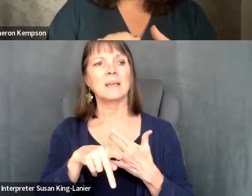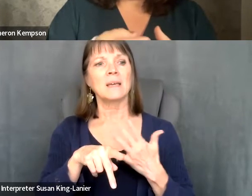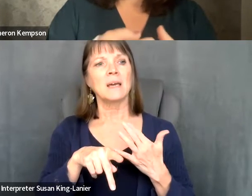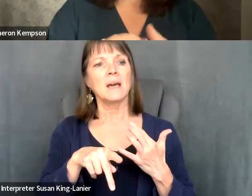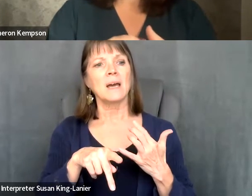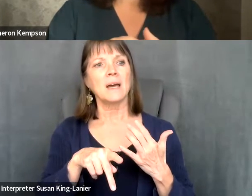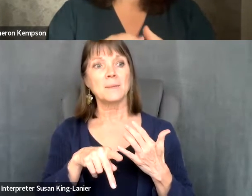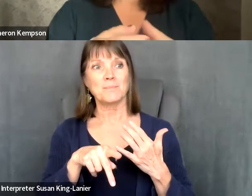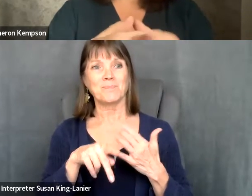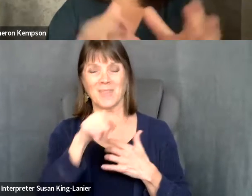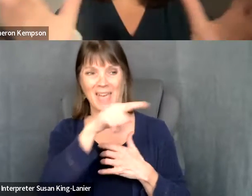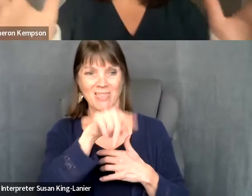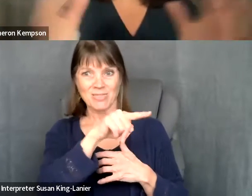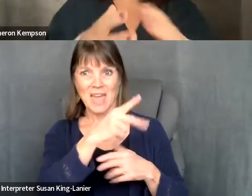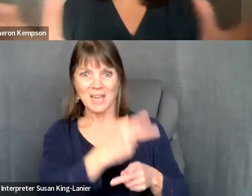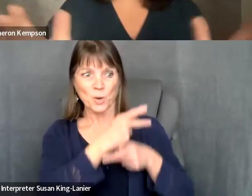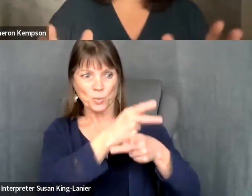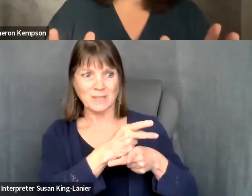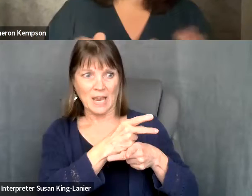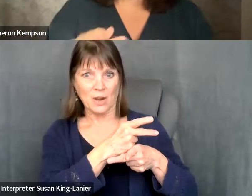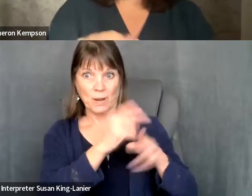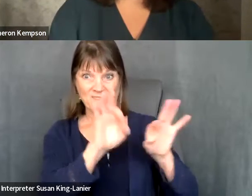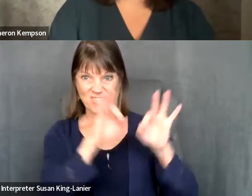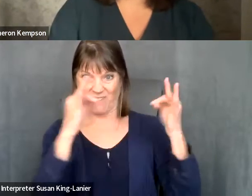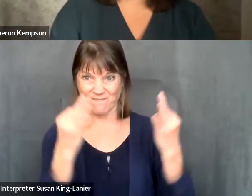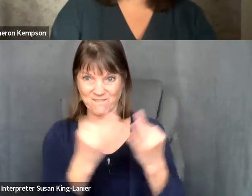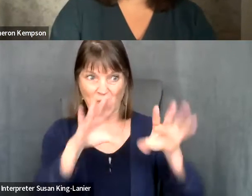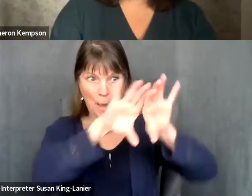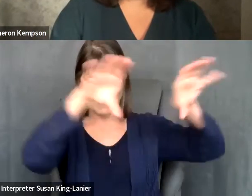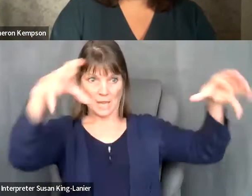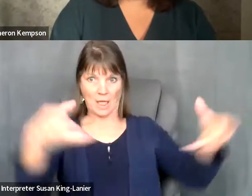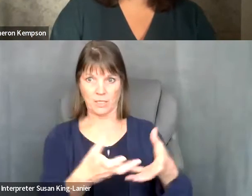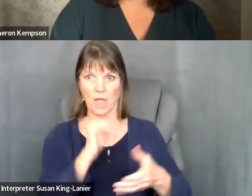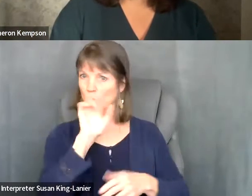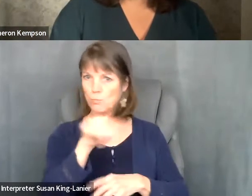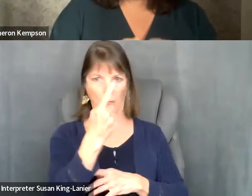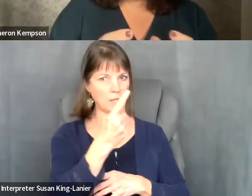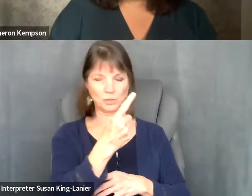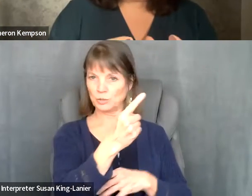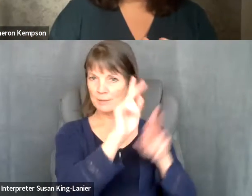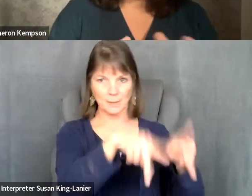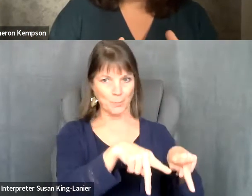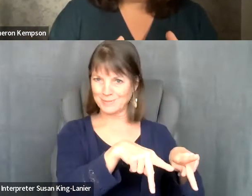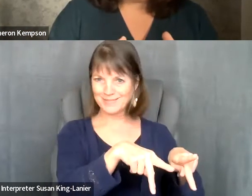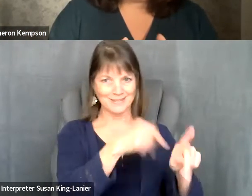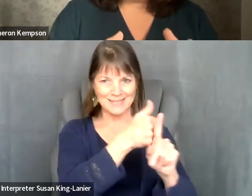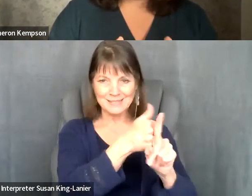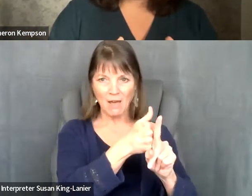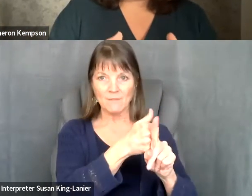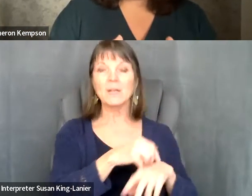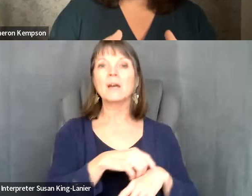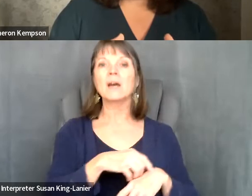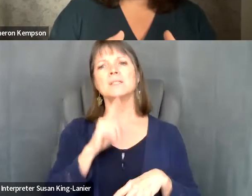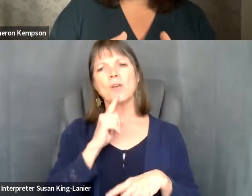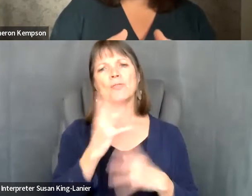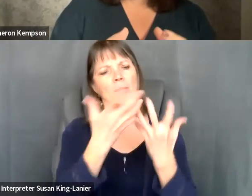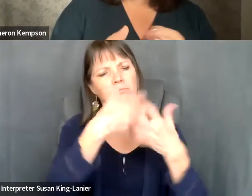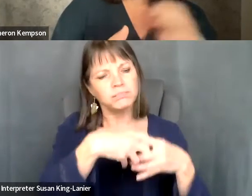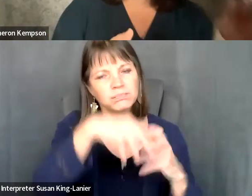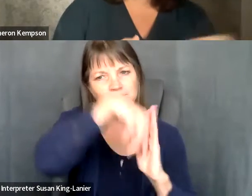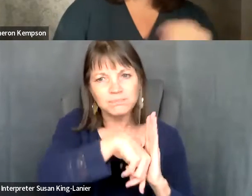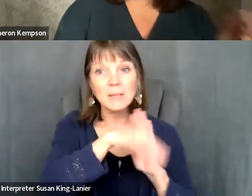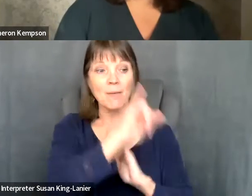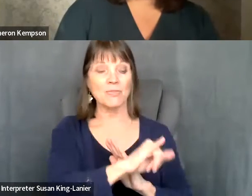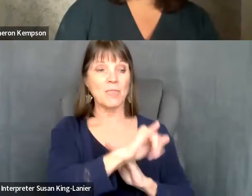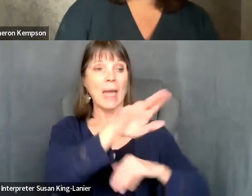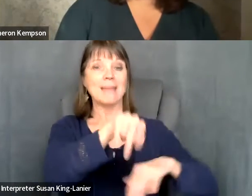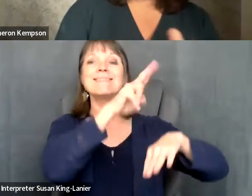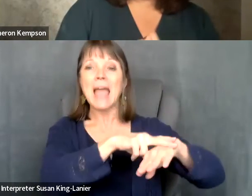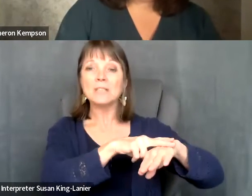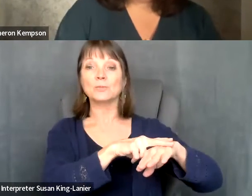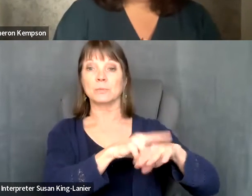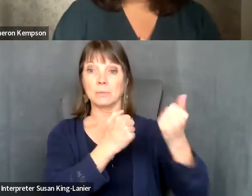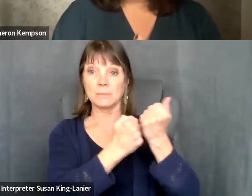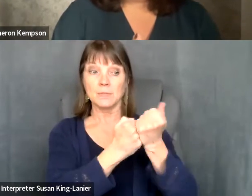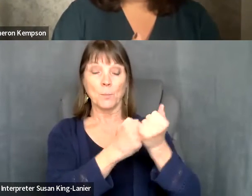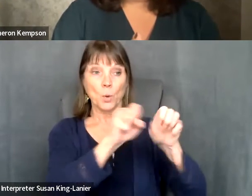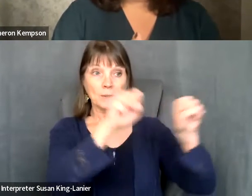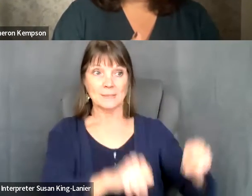Cameron Kempson: they're caring for the family, the family as a whole, not just for the individual they're with, and they are an integral part of that natural support system, even as a direct support person